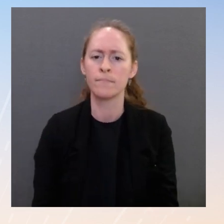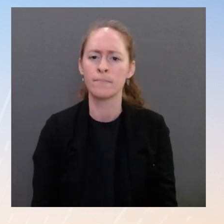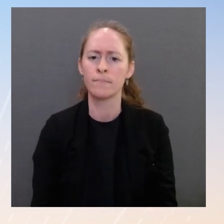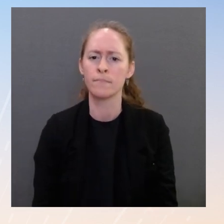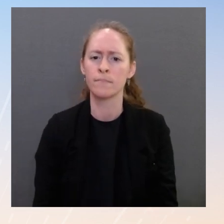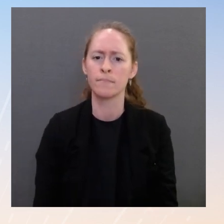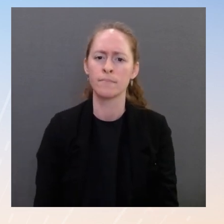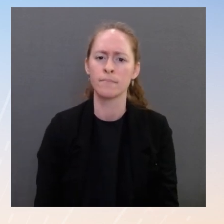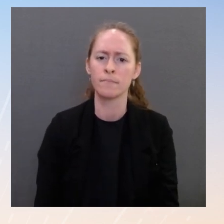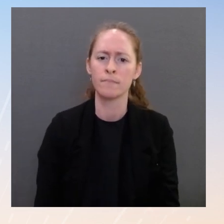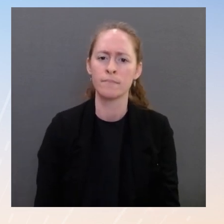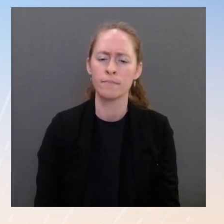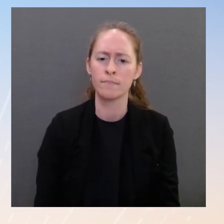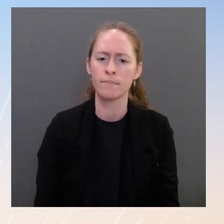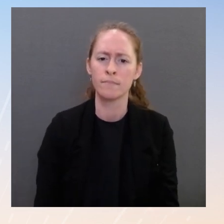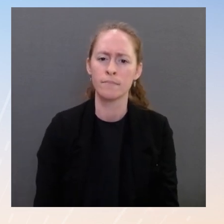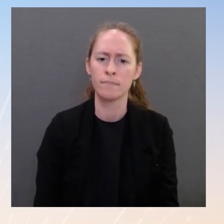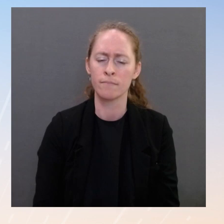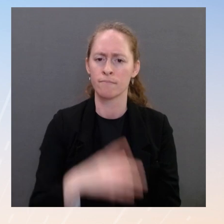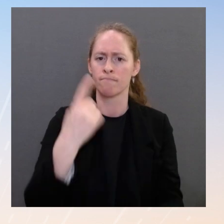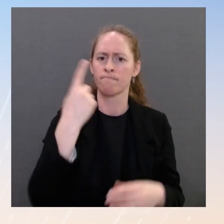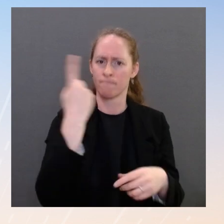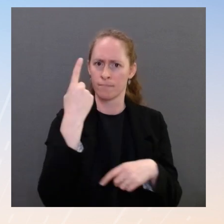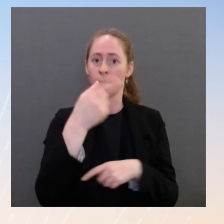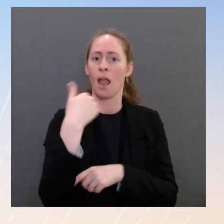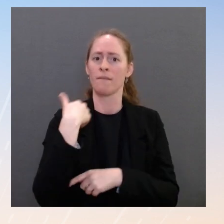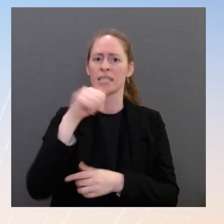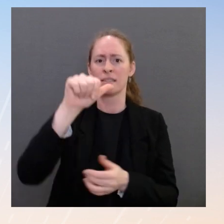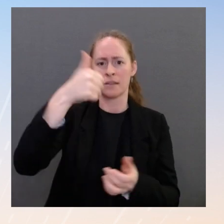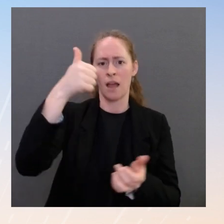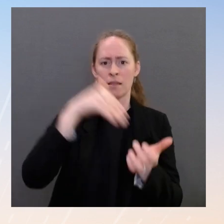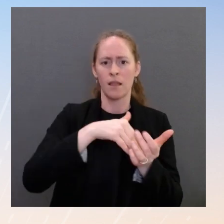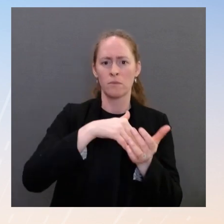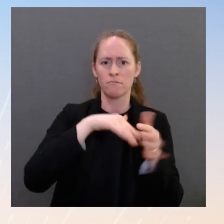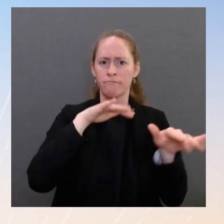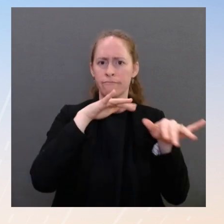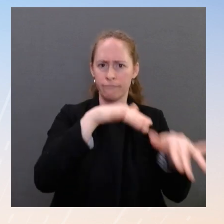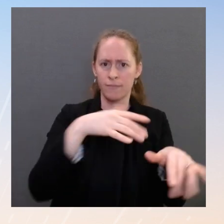And one of those that came was President Biden. I'm wondering if on this upcoming trip